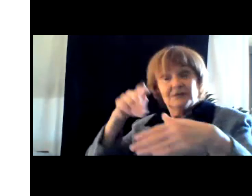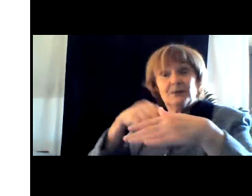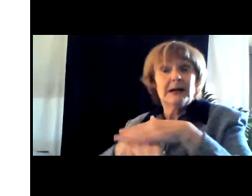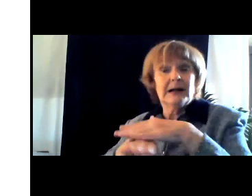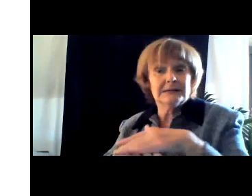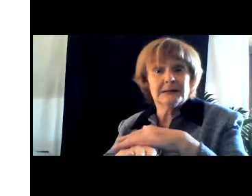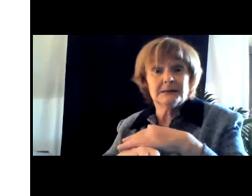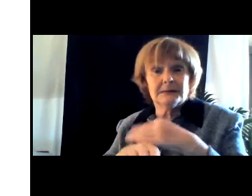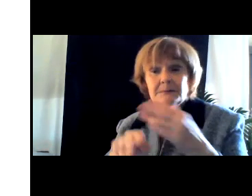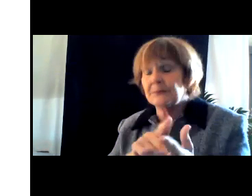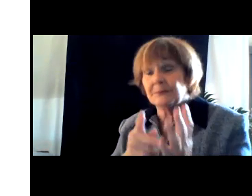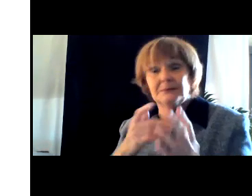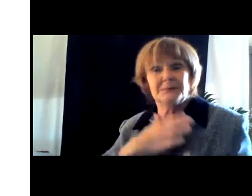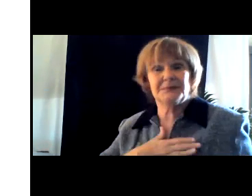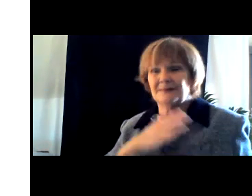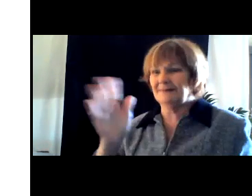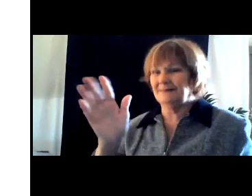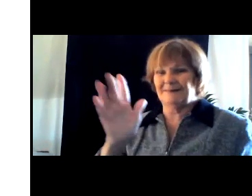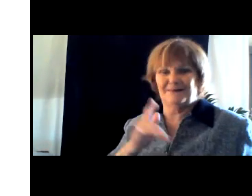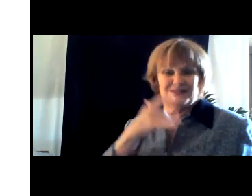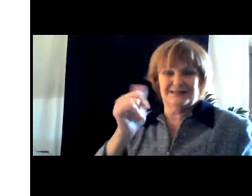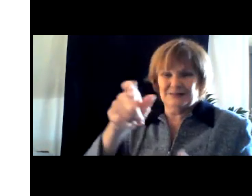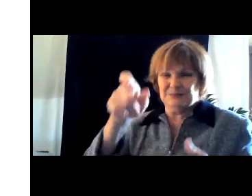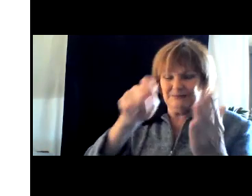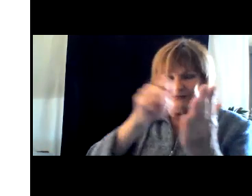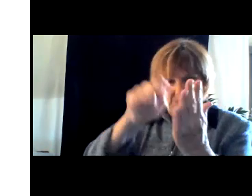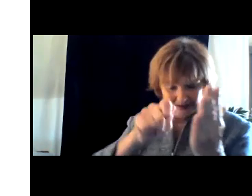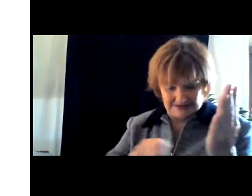please don't feel like you have to write everything down that's in this presentation. For access purposes,